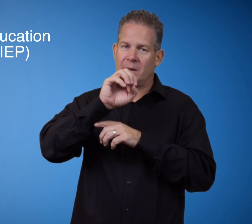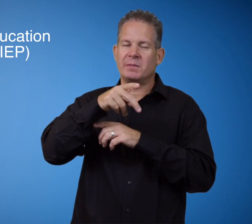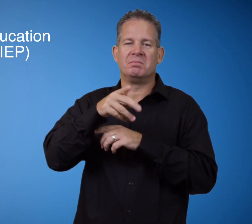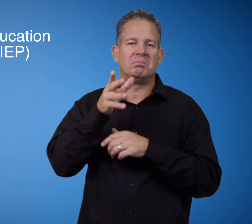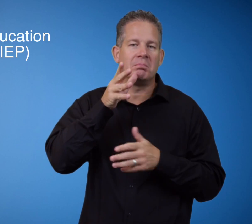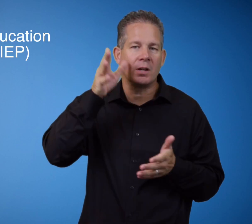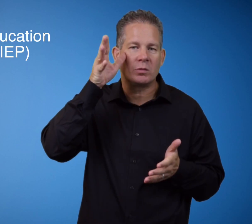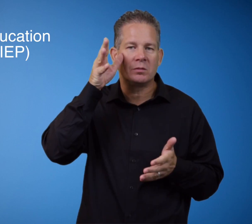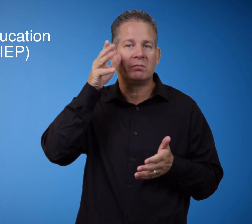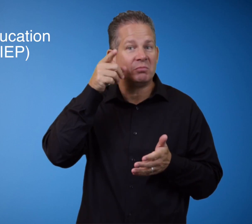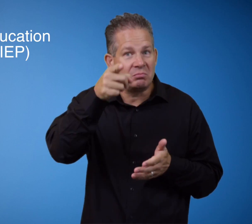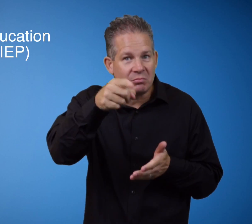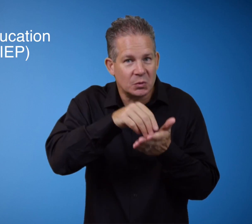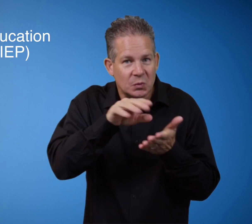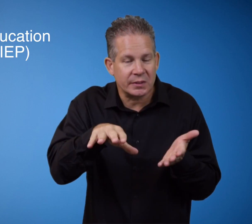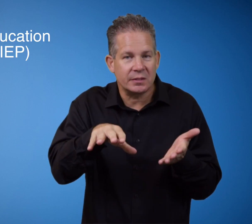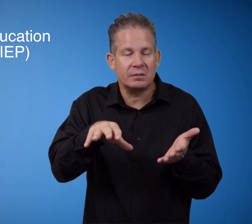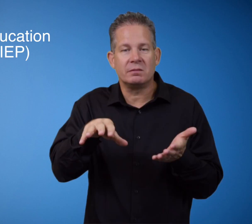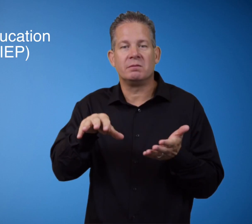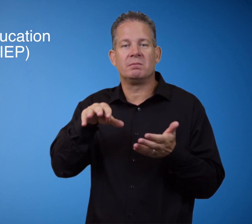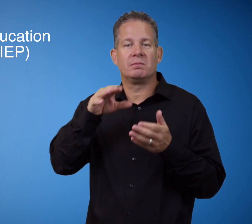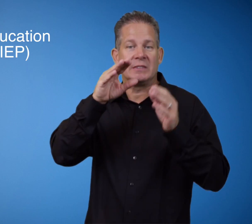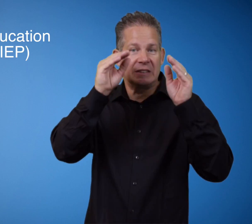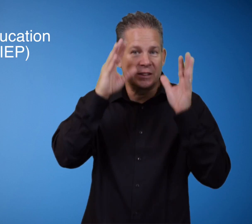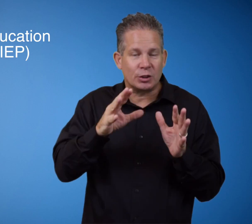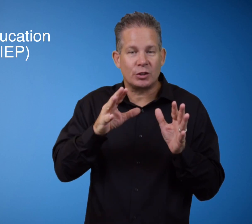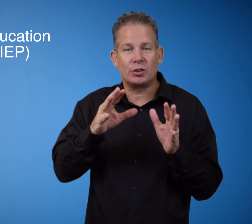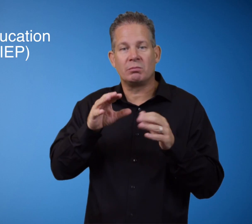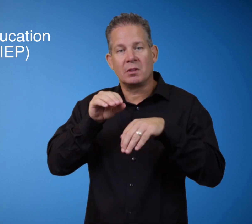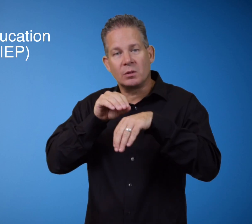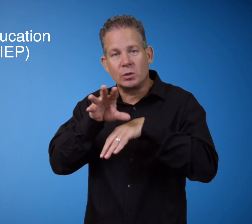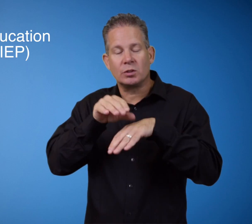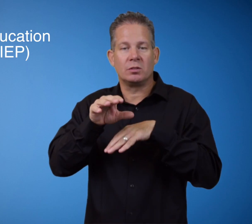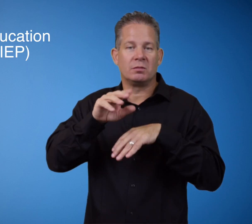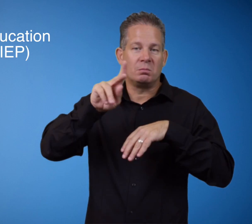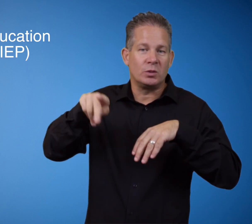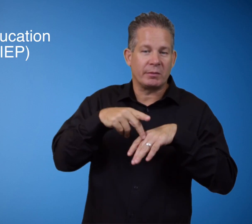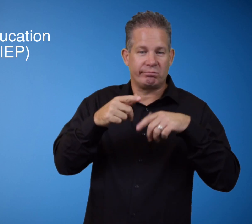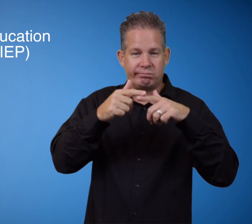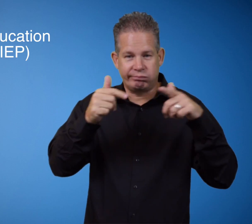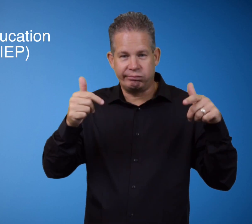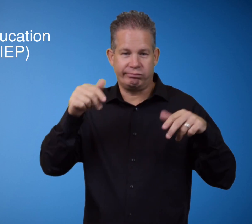The IEP can involve the parents, you the student, teachers, counselors, principals